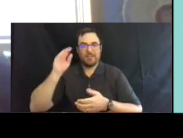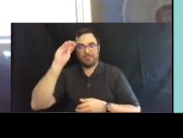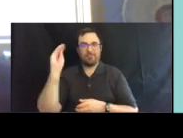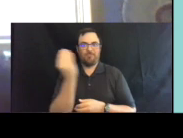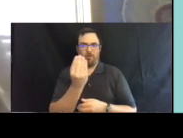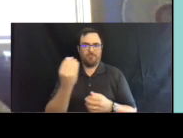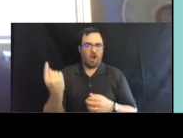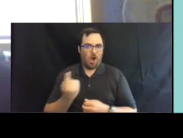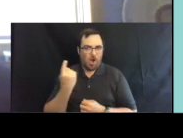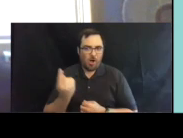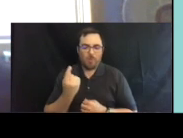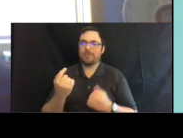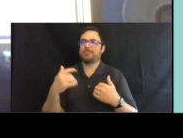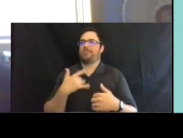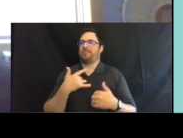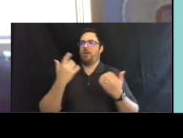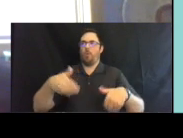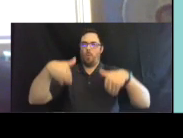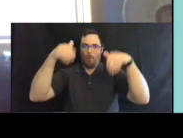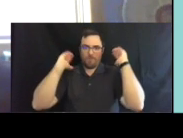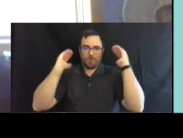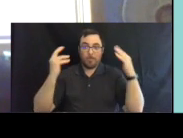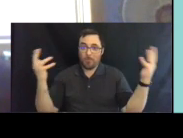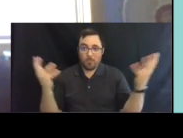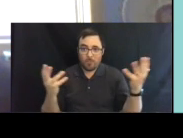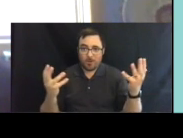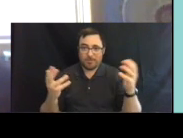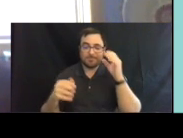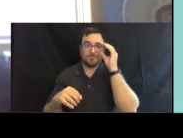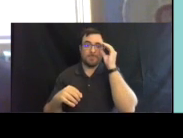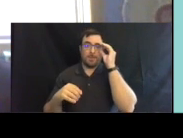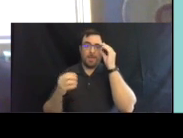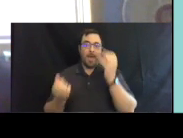so overwhelming to think about um how much vocabulary and how much